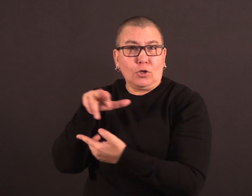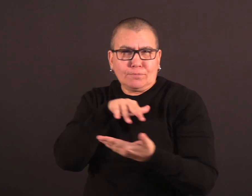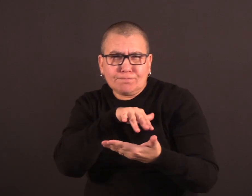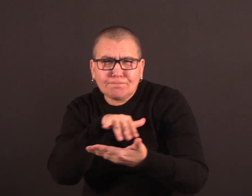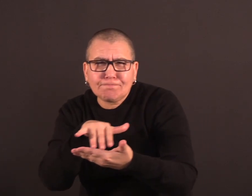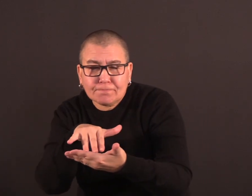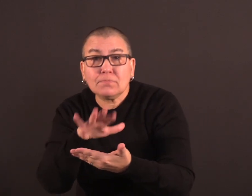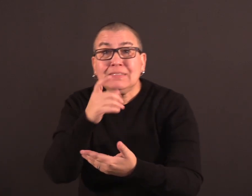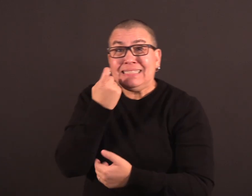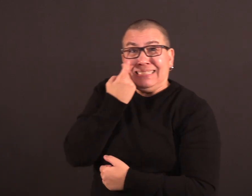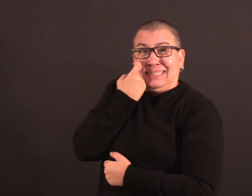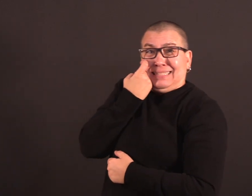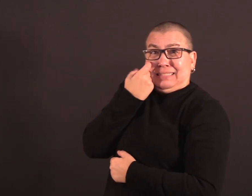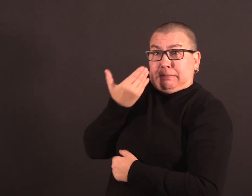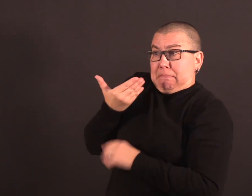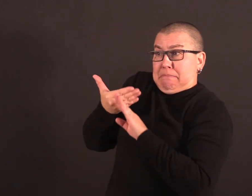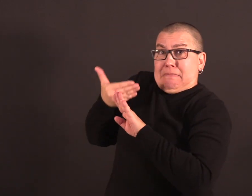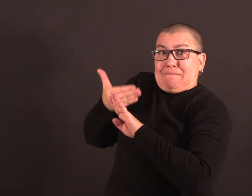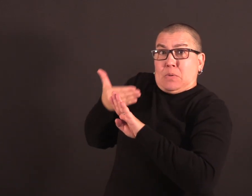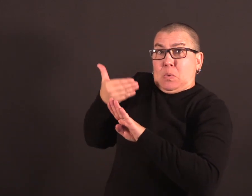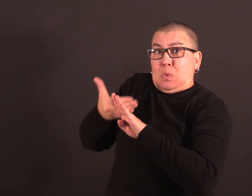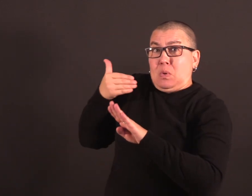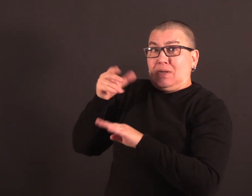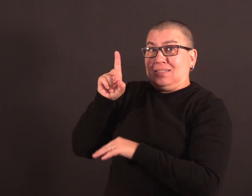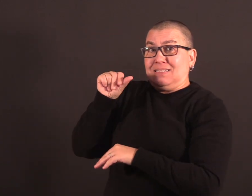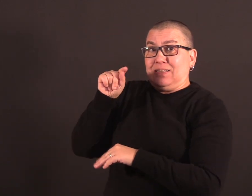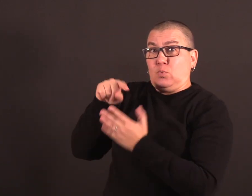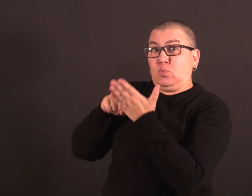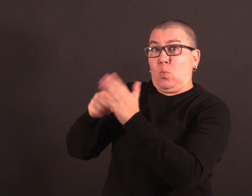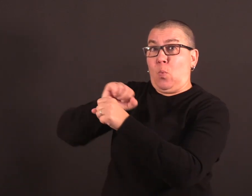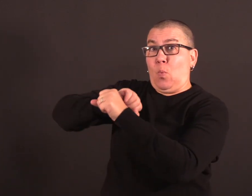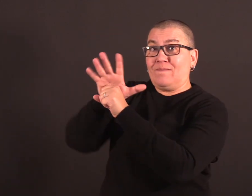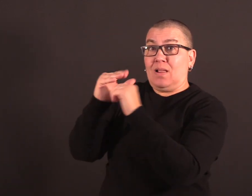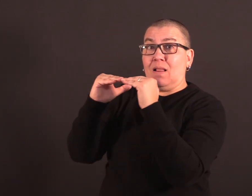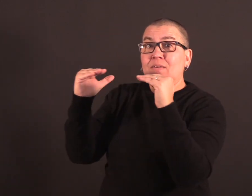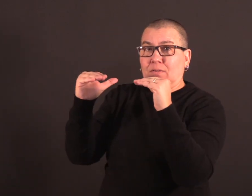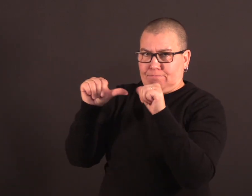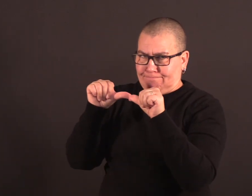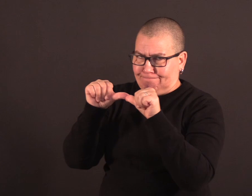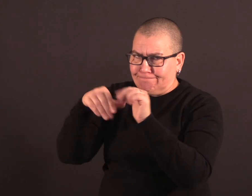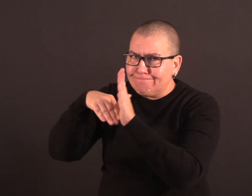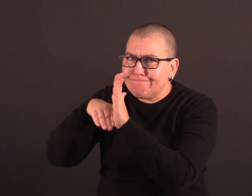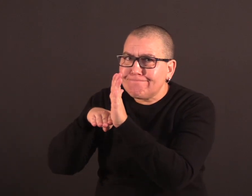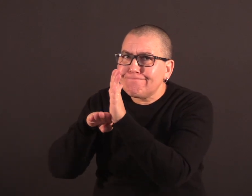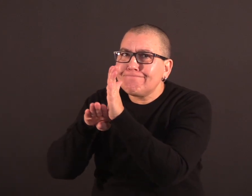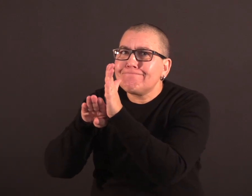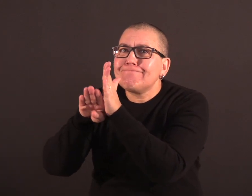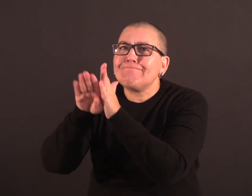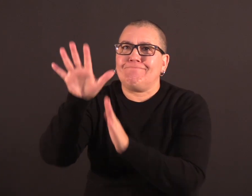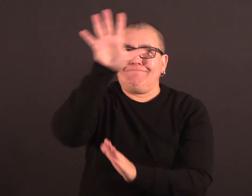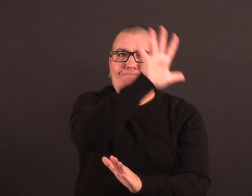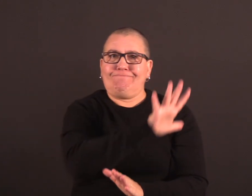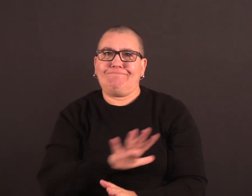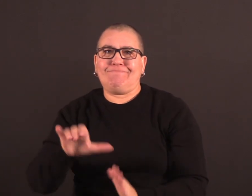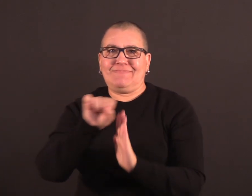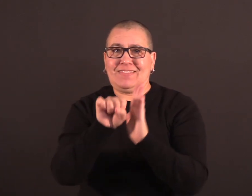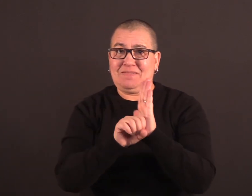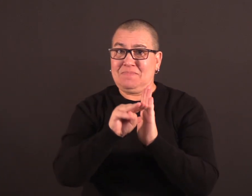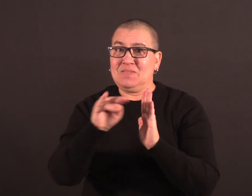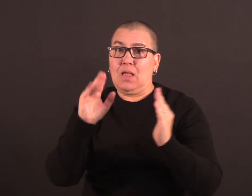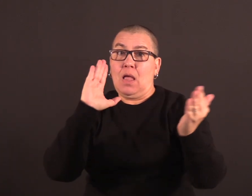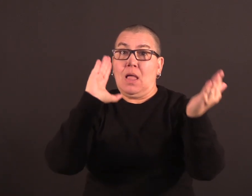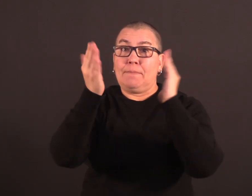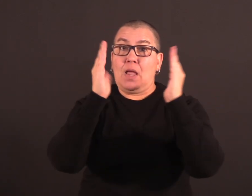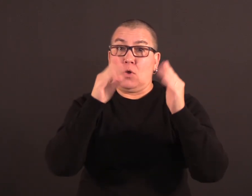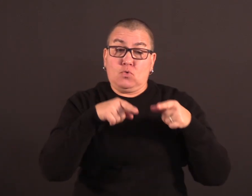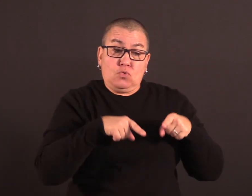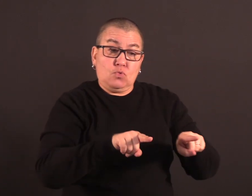21 percent statewide when comparing the most recent week, Nov. 22, to one week earlier.